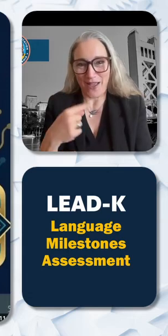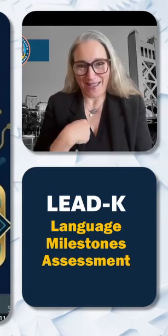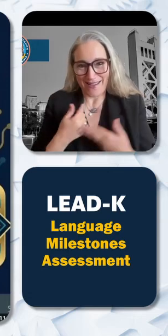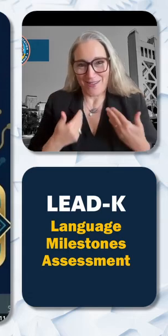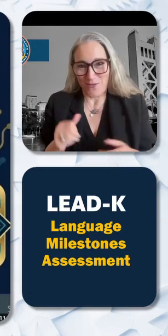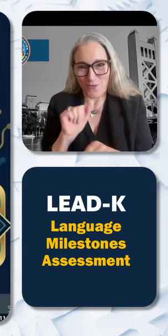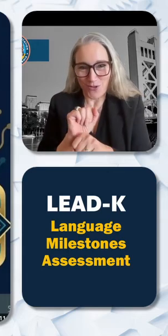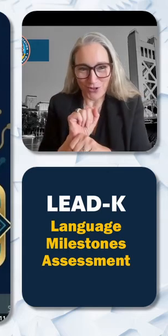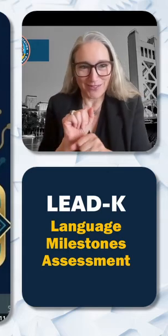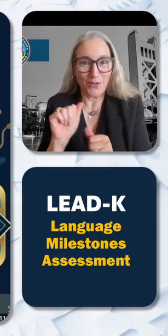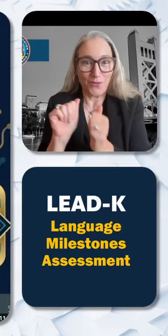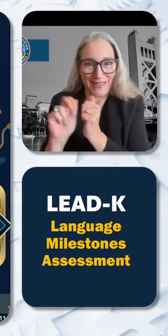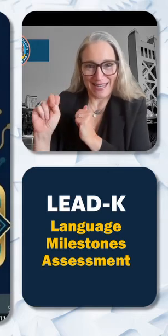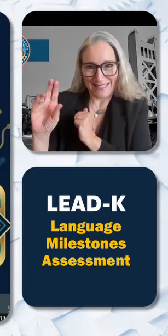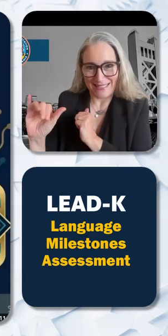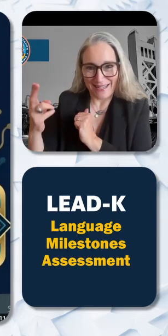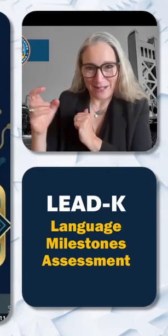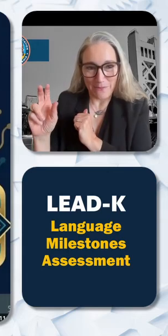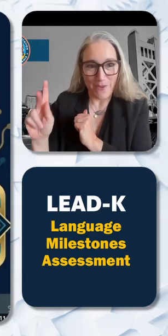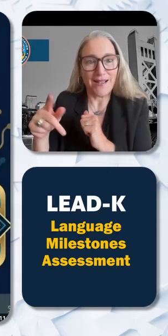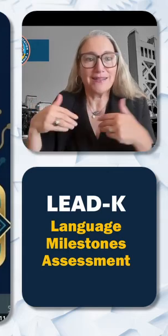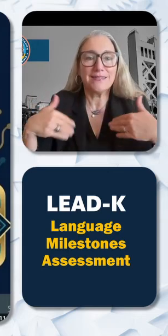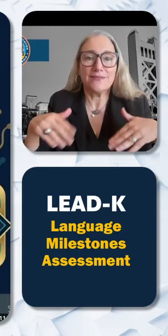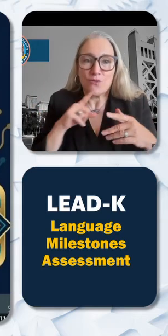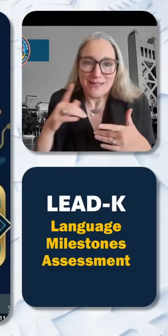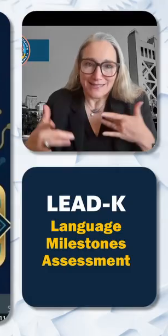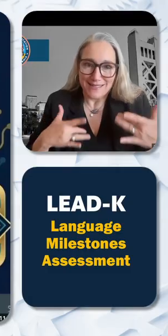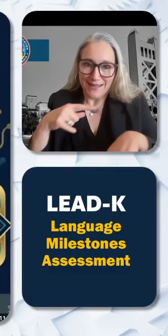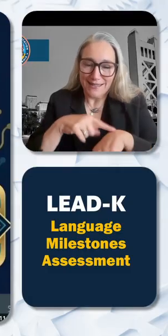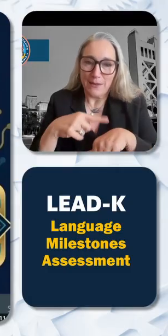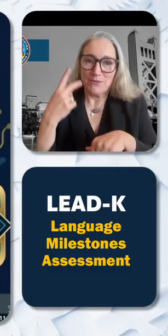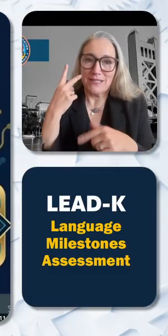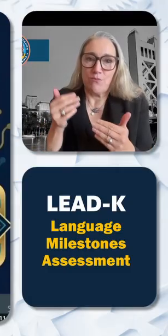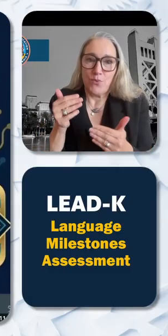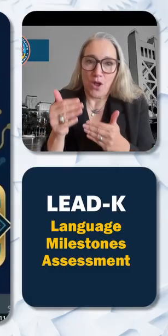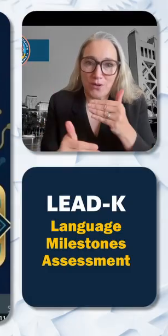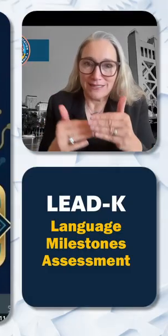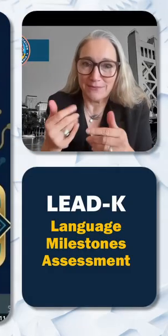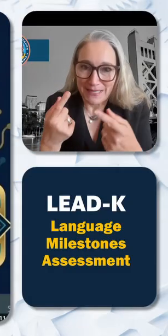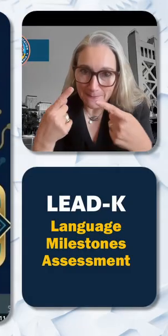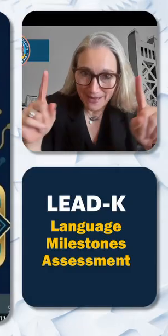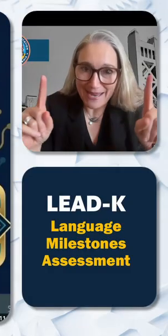LEAD-K Services, along with California Department of Education, where I work with Nancy Hlibok.